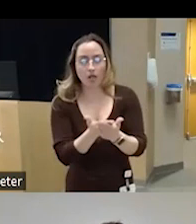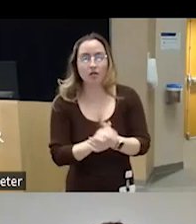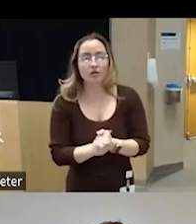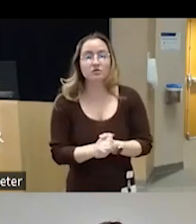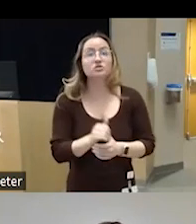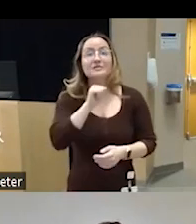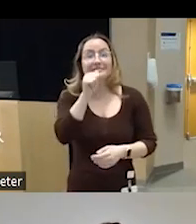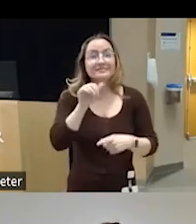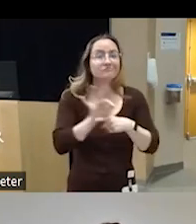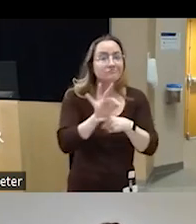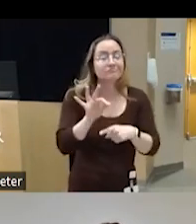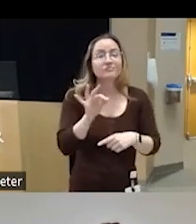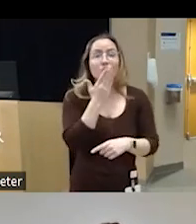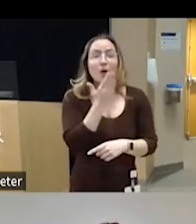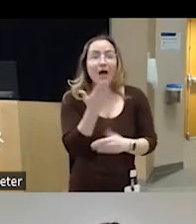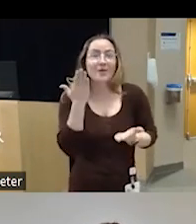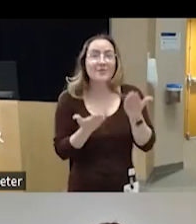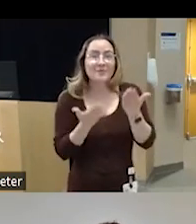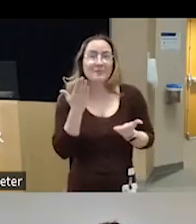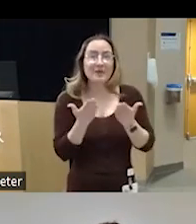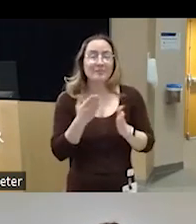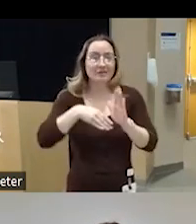Pura antipsychotic response.